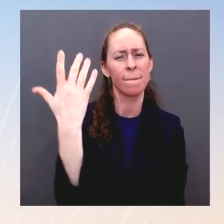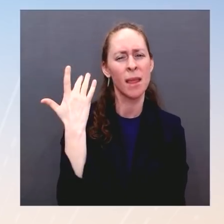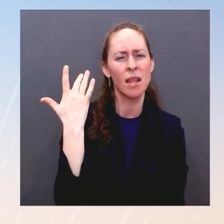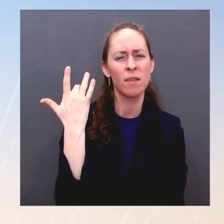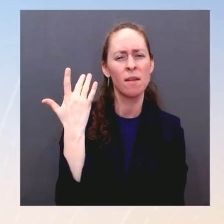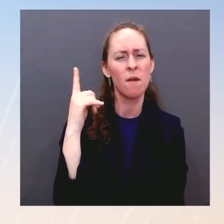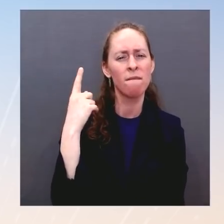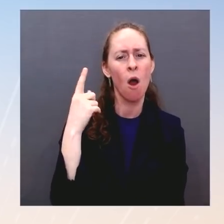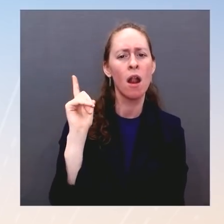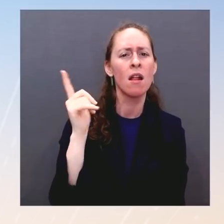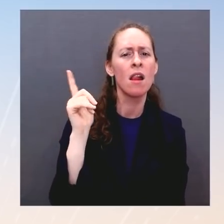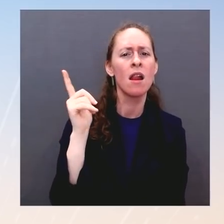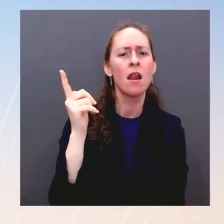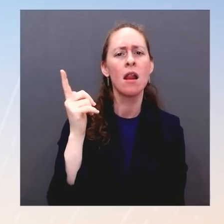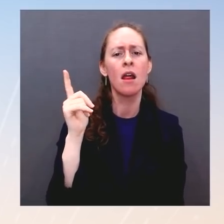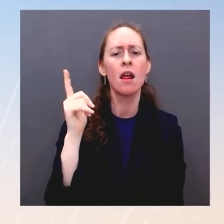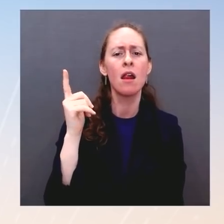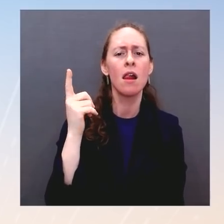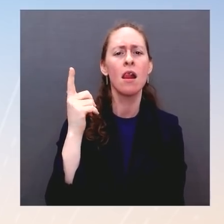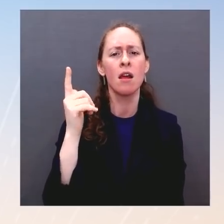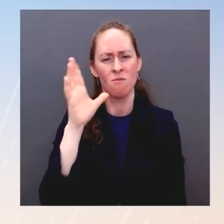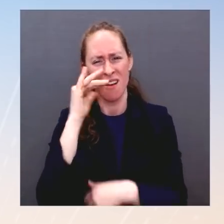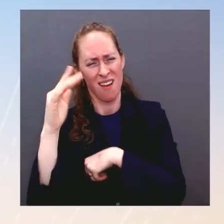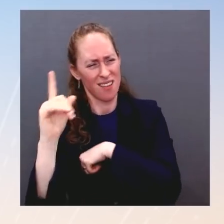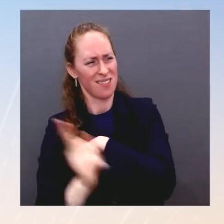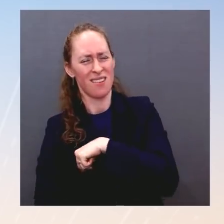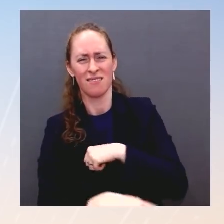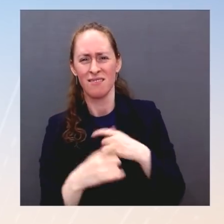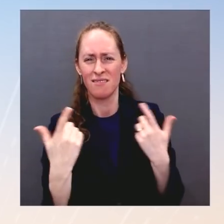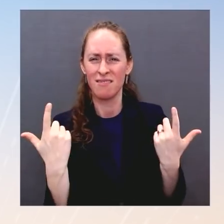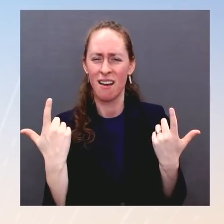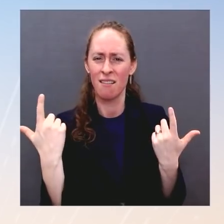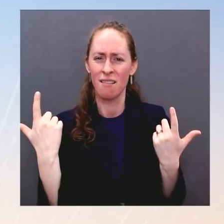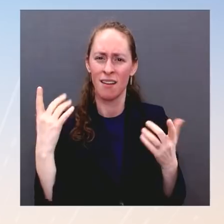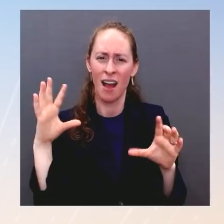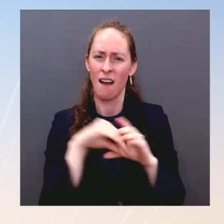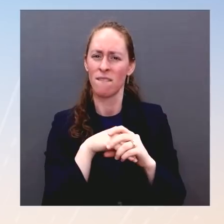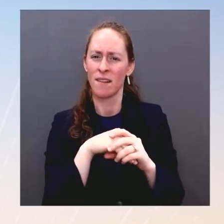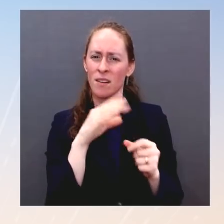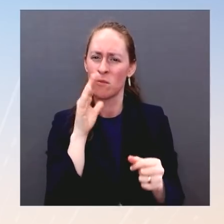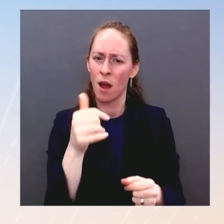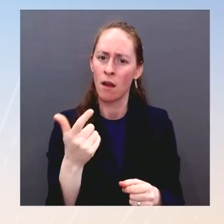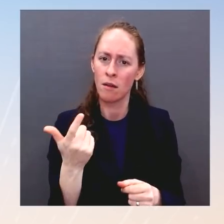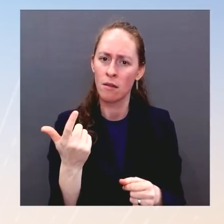waiting for Kyiv to fall? Or ? Ms. Psaki: Sanctions on everything? How do you mean? The Press: In -- like sanctions on all Russian --